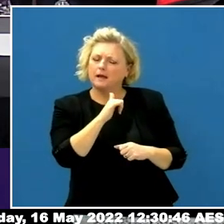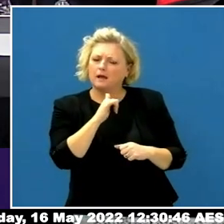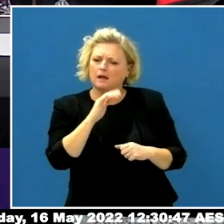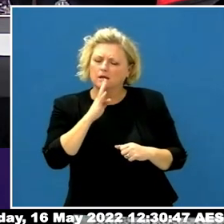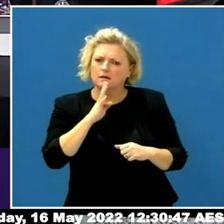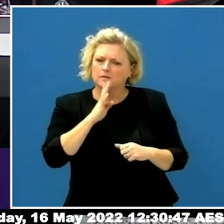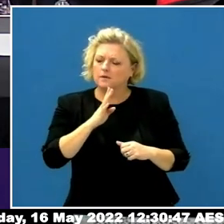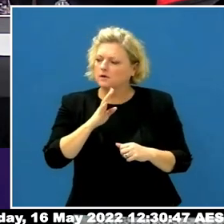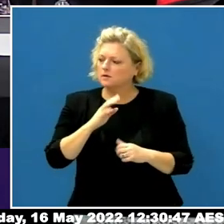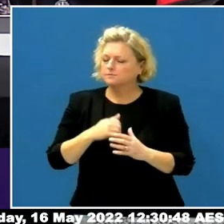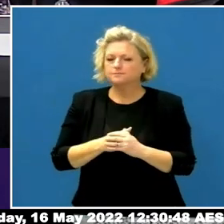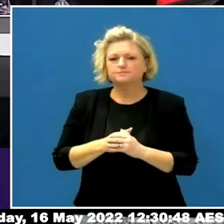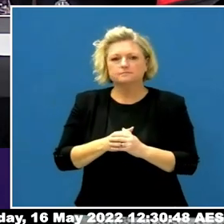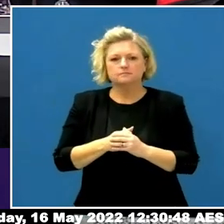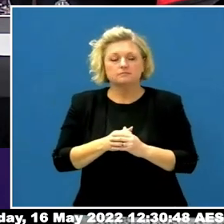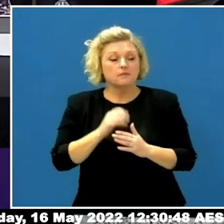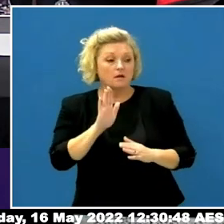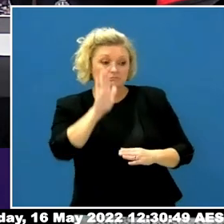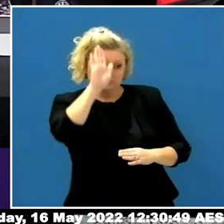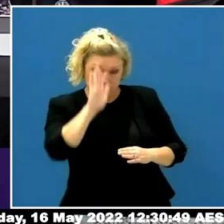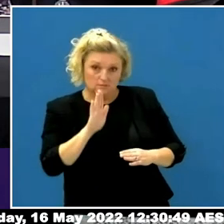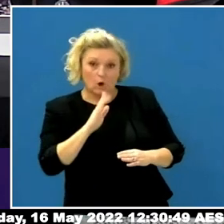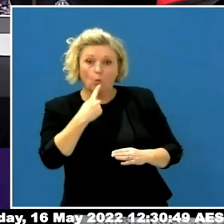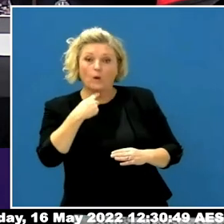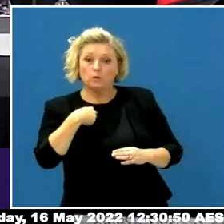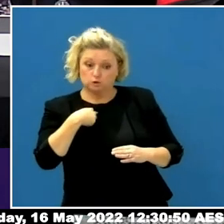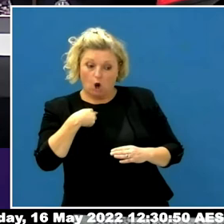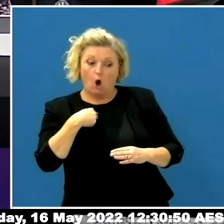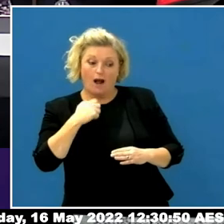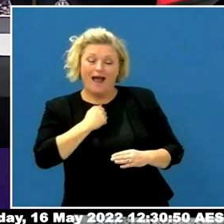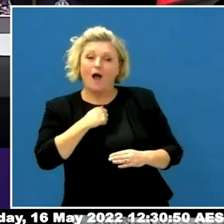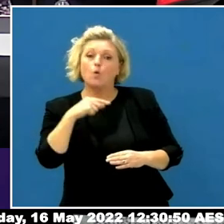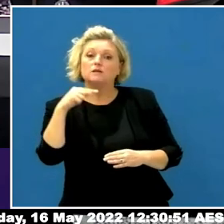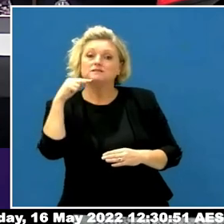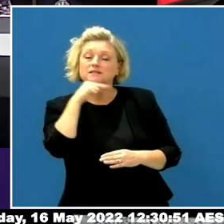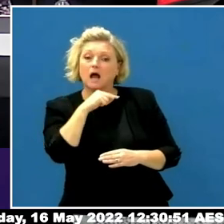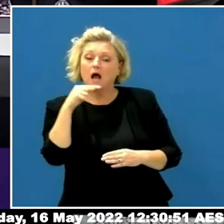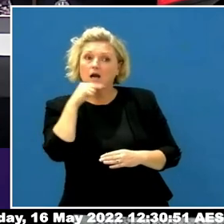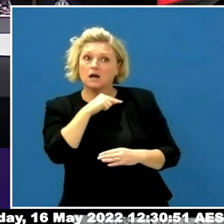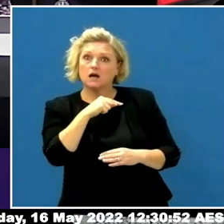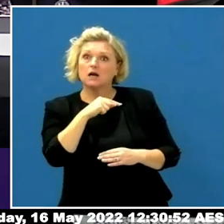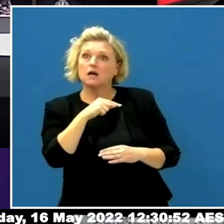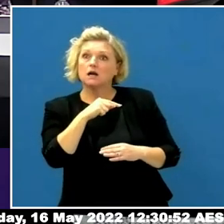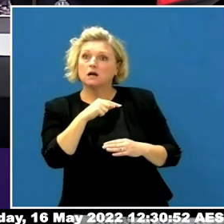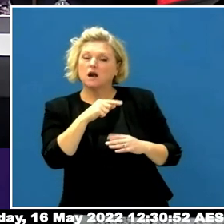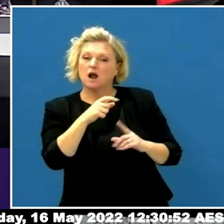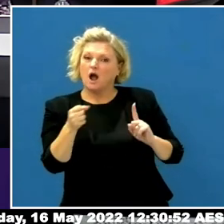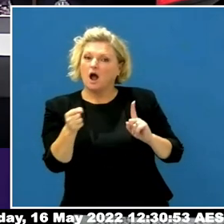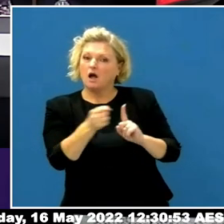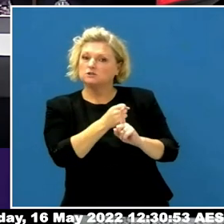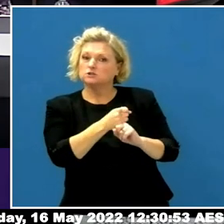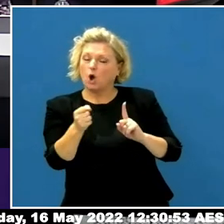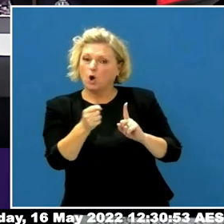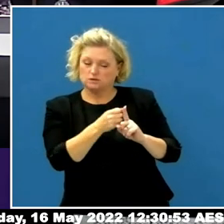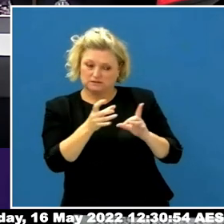We were actually told that Jason was assaulted from the 19th until he was